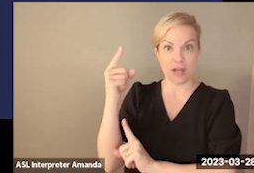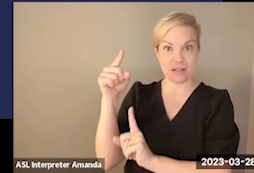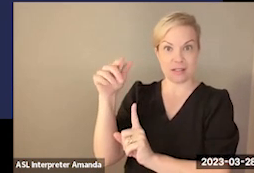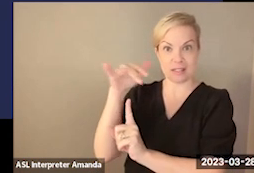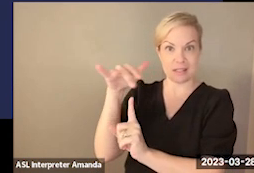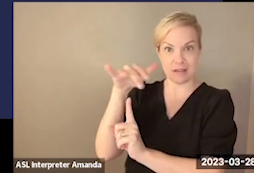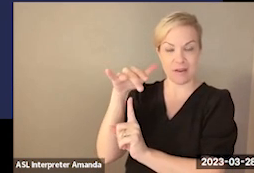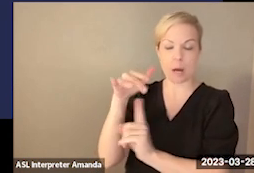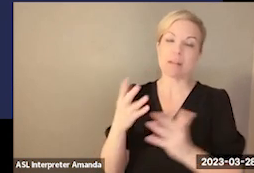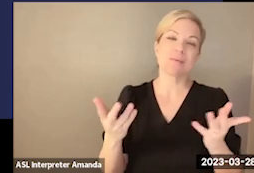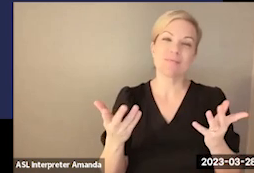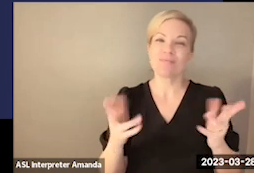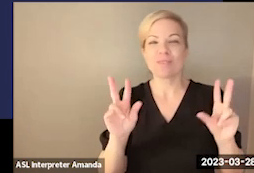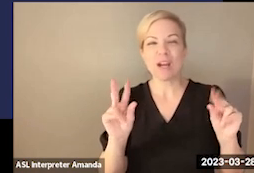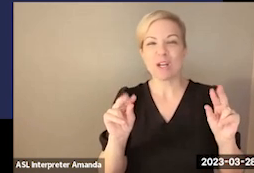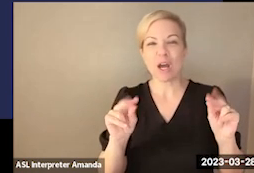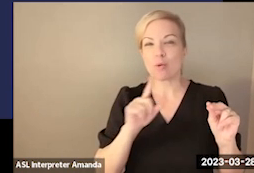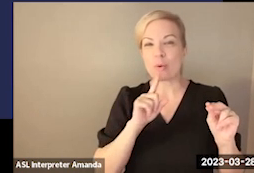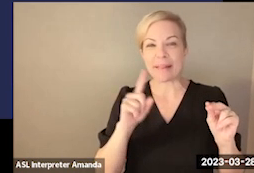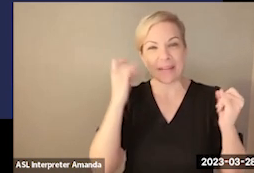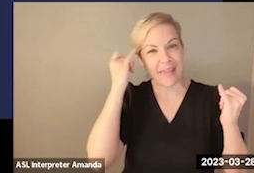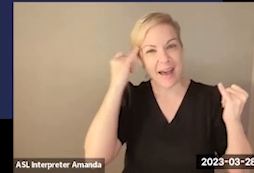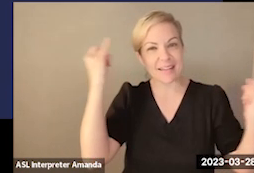Debbie Stine, Science & Technology Policy Academy: concept of environment is, is very broad.